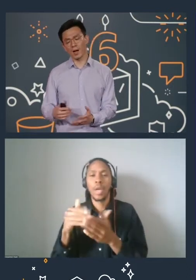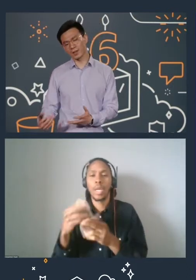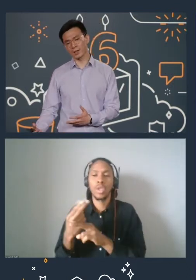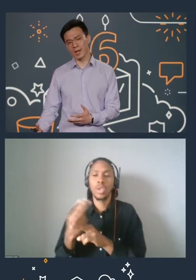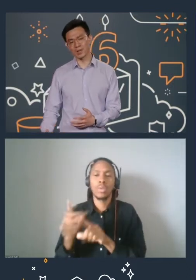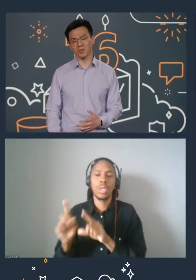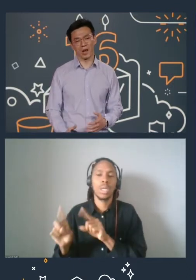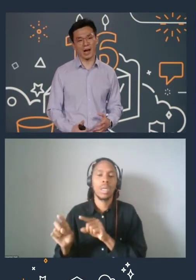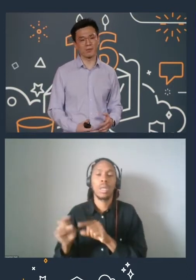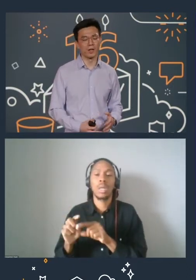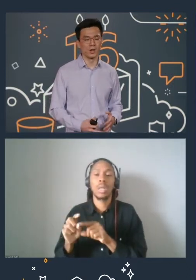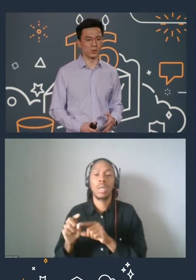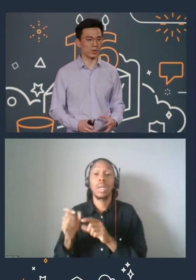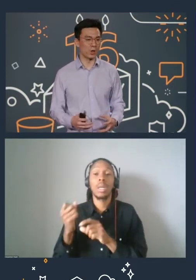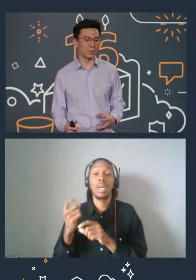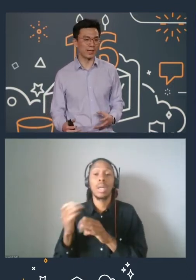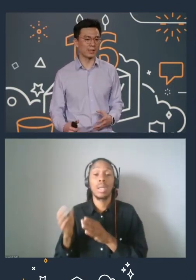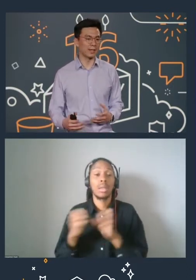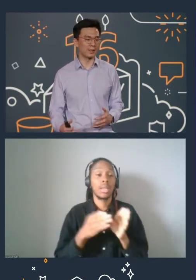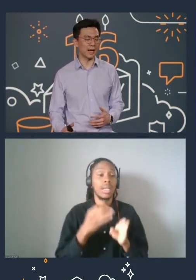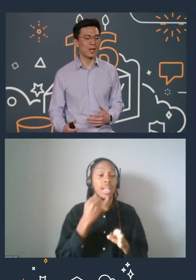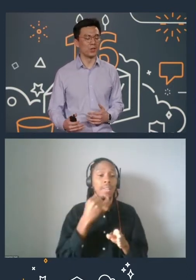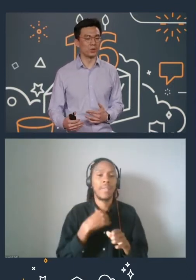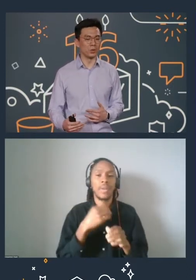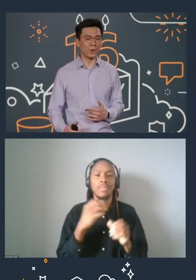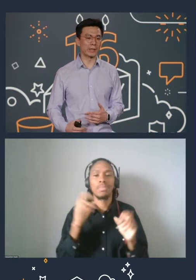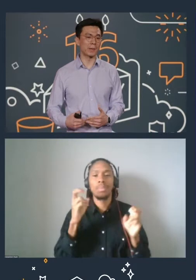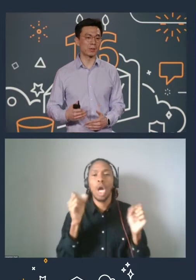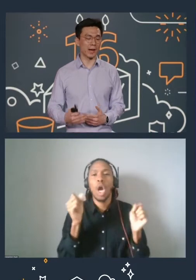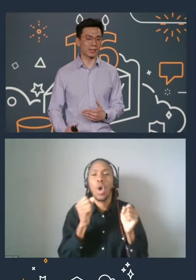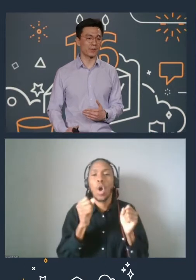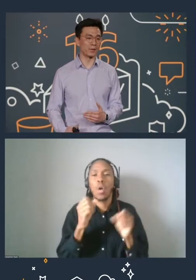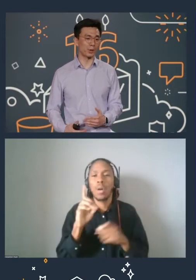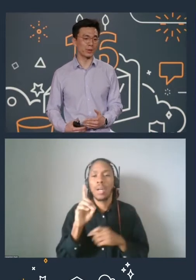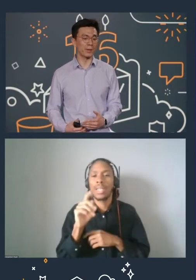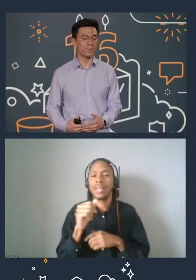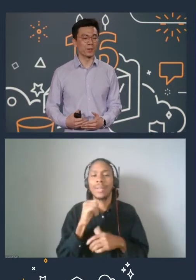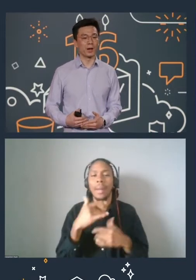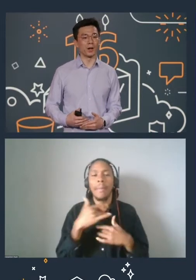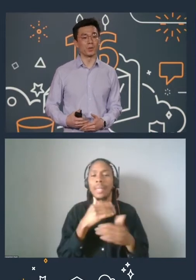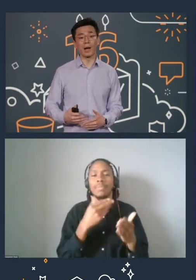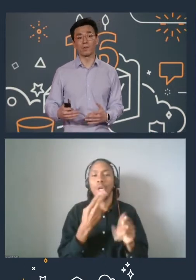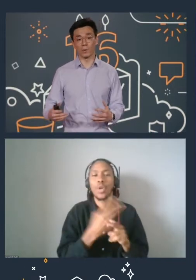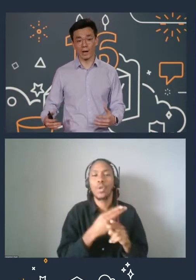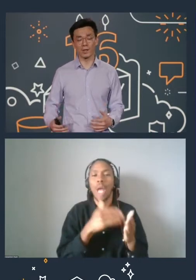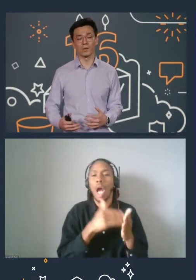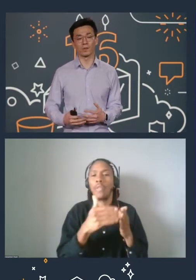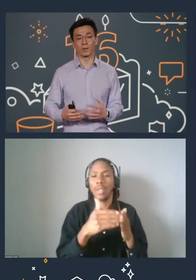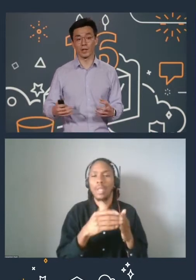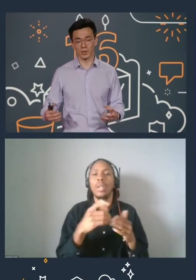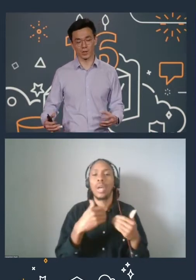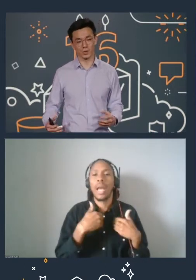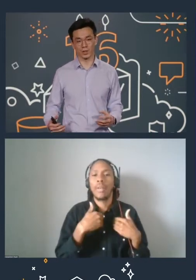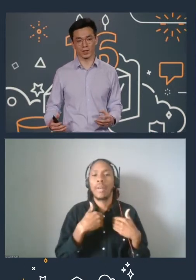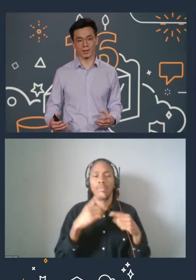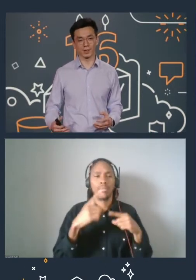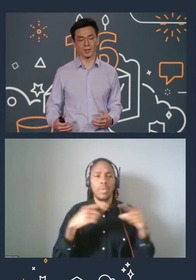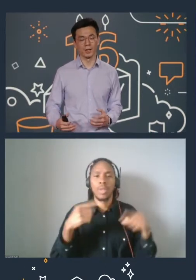On the other hand, if you have sort of code data, data that you don't expect to access very frequently, you have a variety of Glacier storage classes